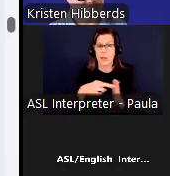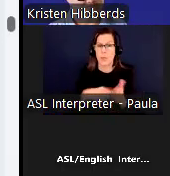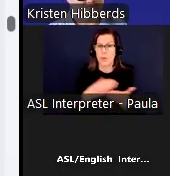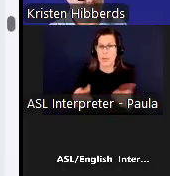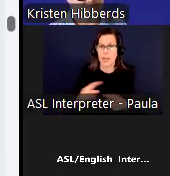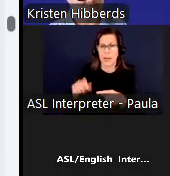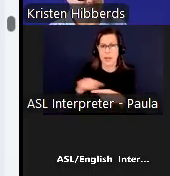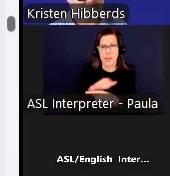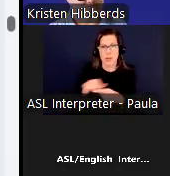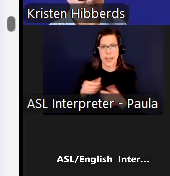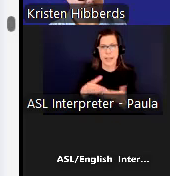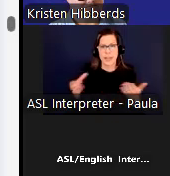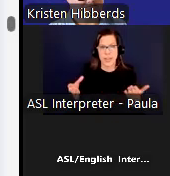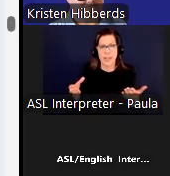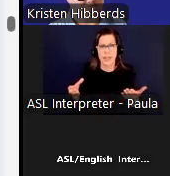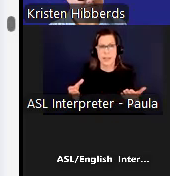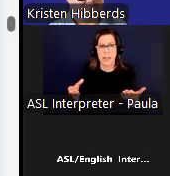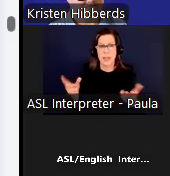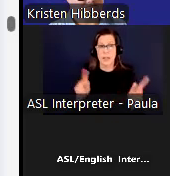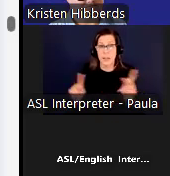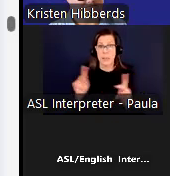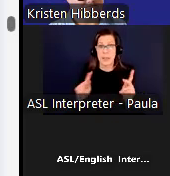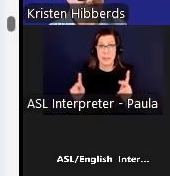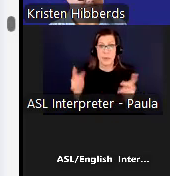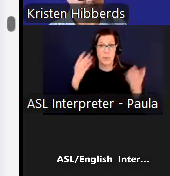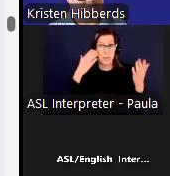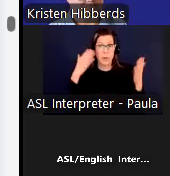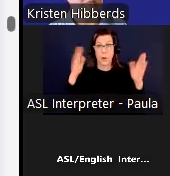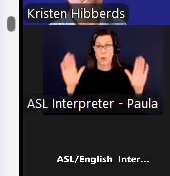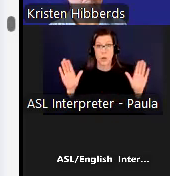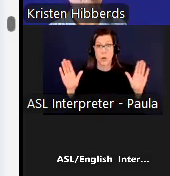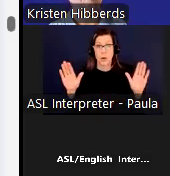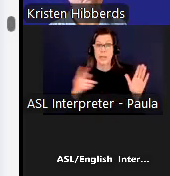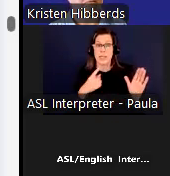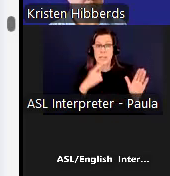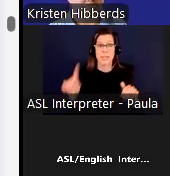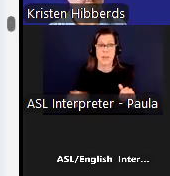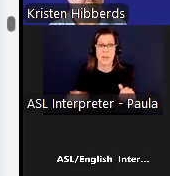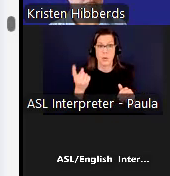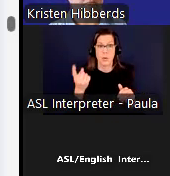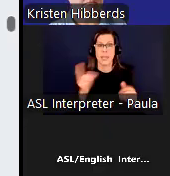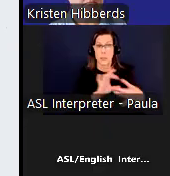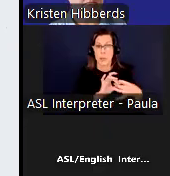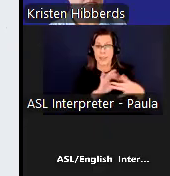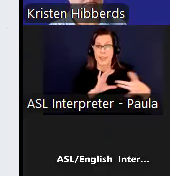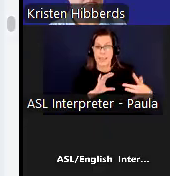a rule thing, but a training thing because people don't know it. It says you're only gonna release the necessary, oh,